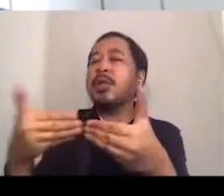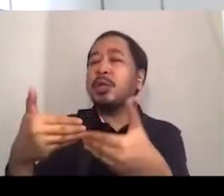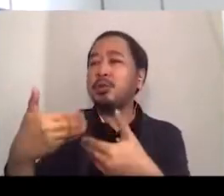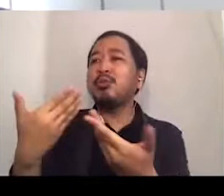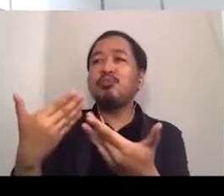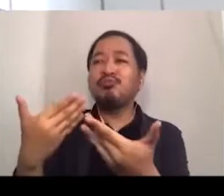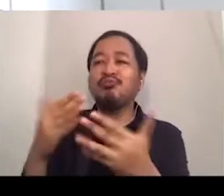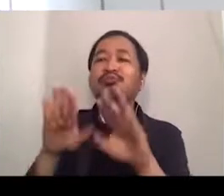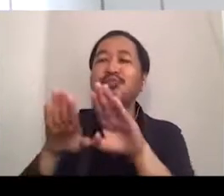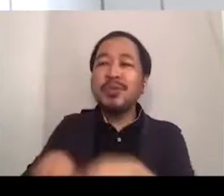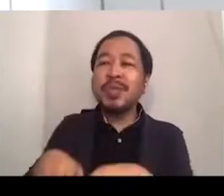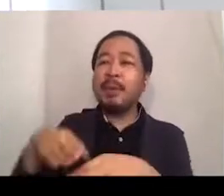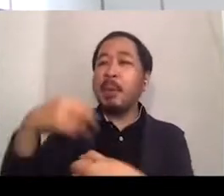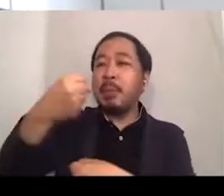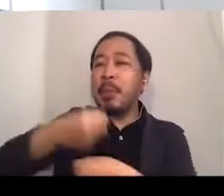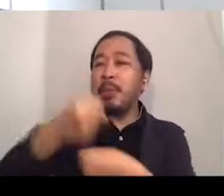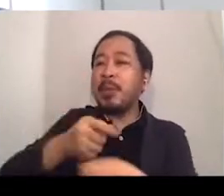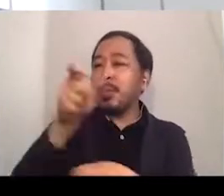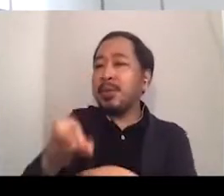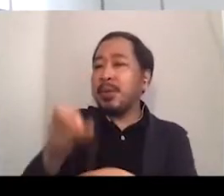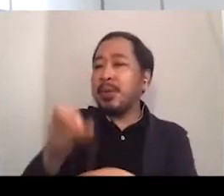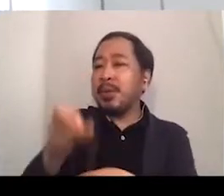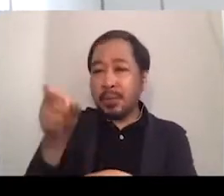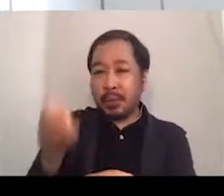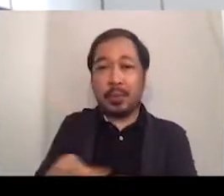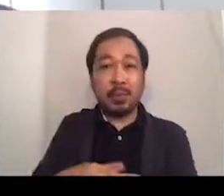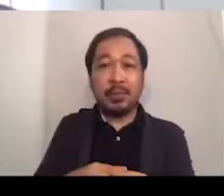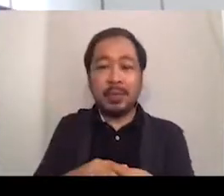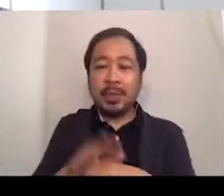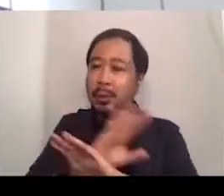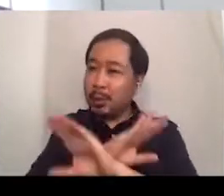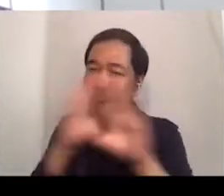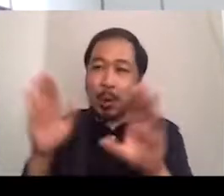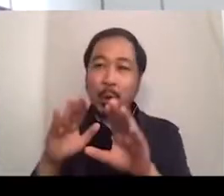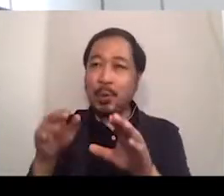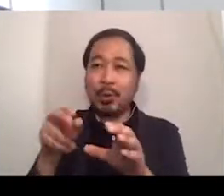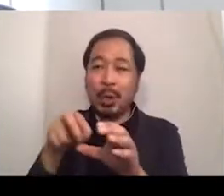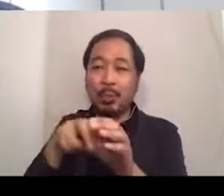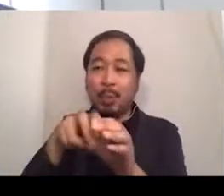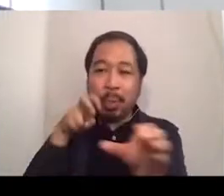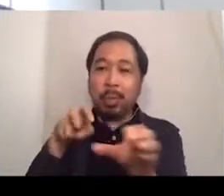So people on self-employment, including freelance workers and those in the so-called slash economy,